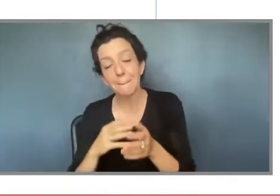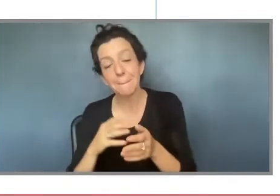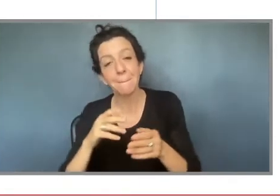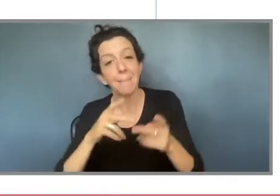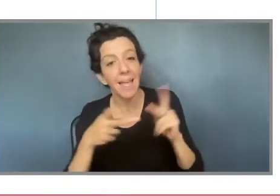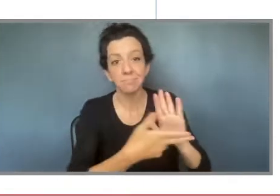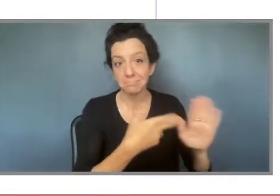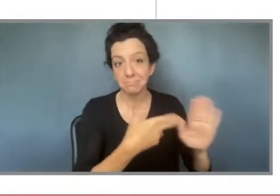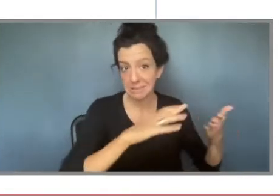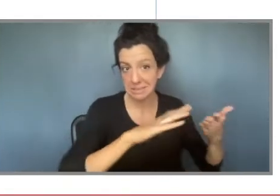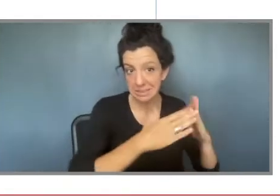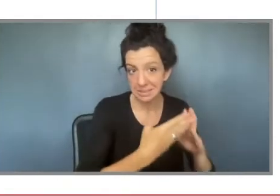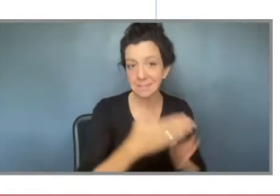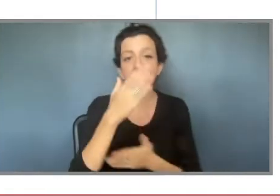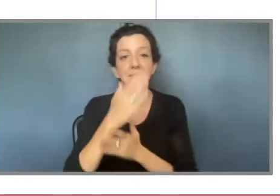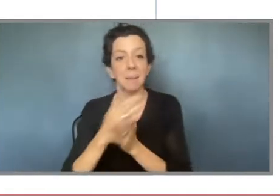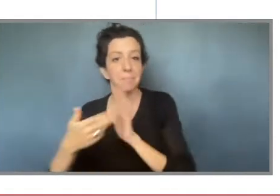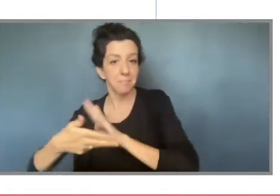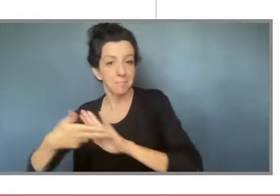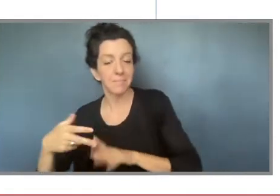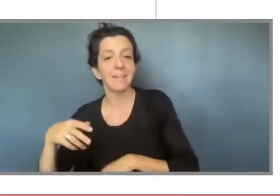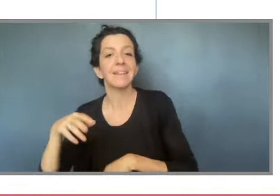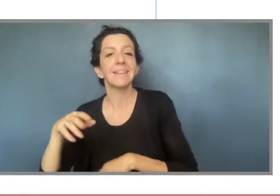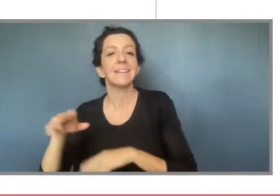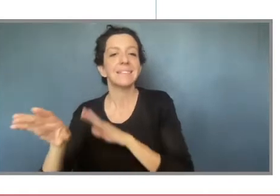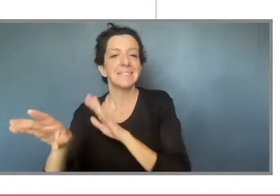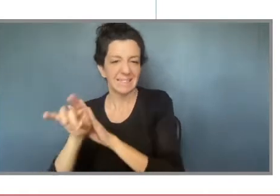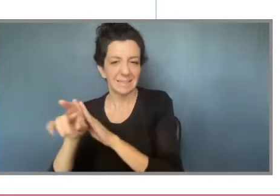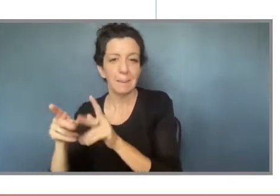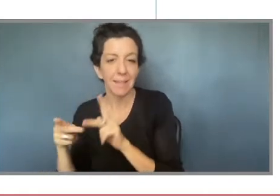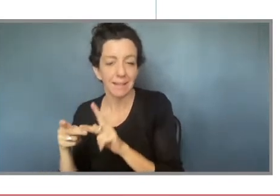Studio: areas or cities, some people, some are designated places, but we required to keep them together, to the extent